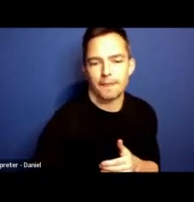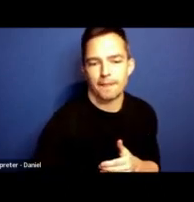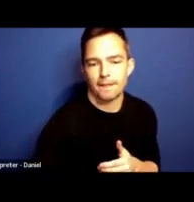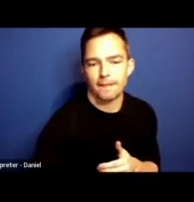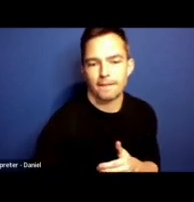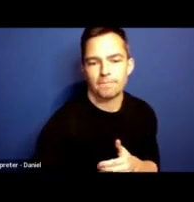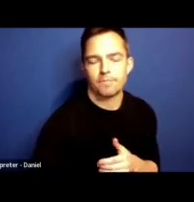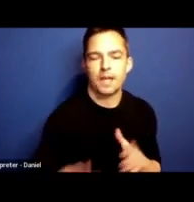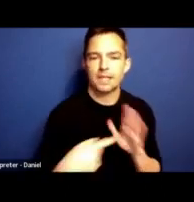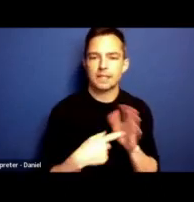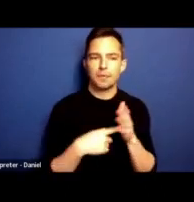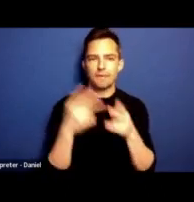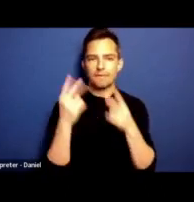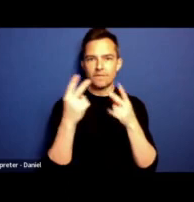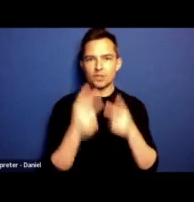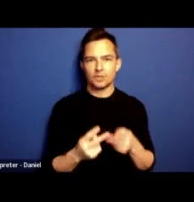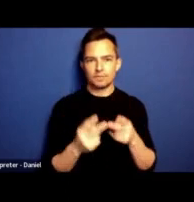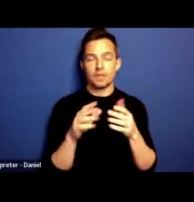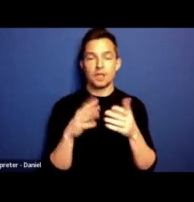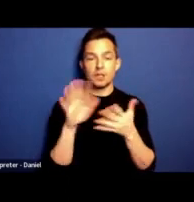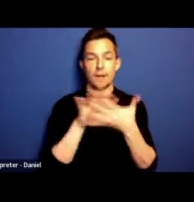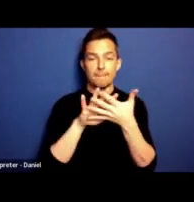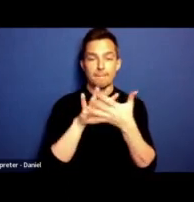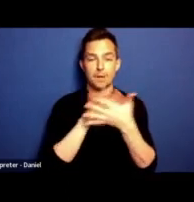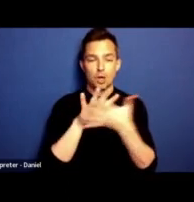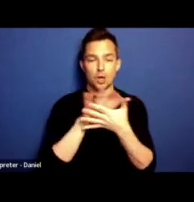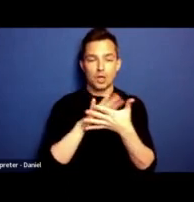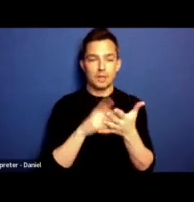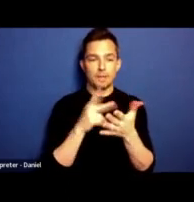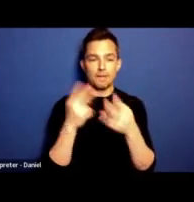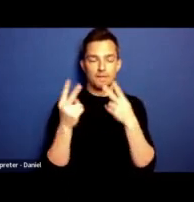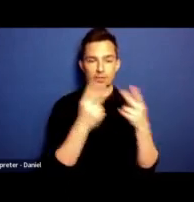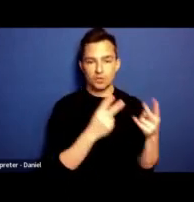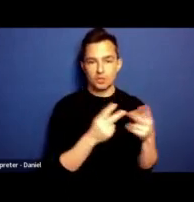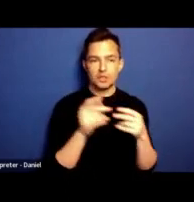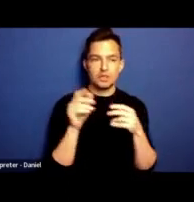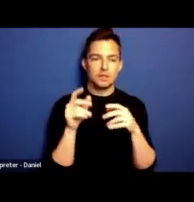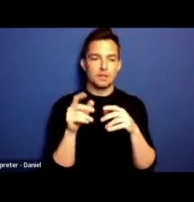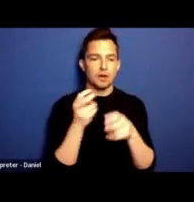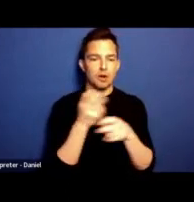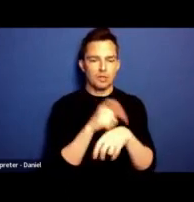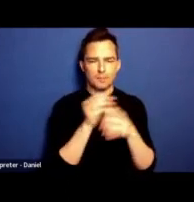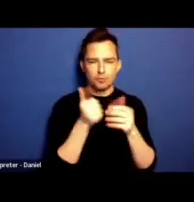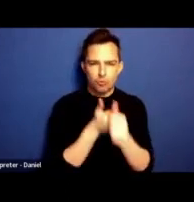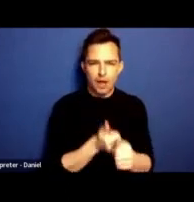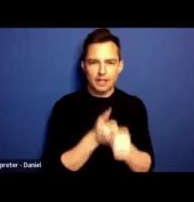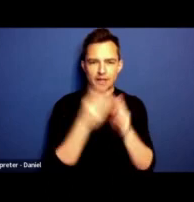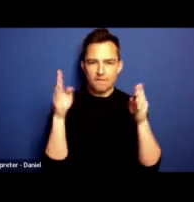of vision deficits will be blurred double vision, difficulty blind moving, focus and tracking. A peer specialist can assist them with eye vision